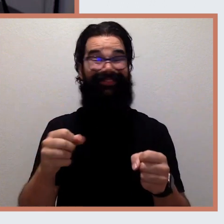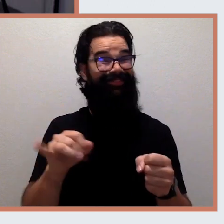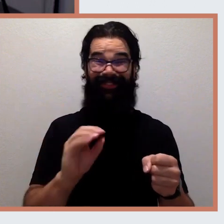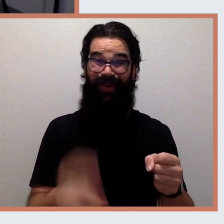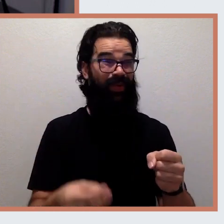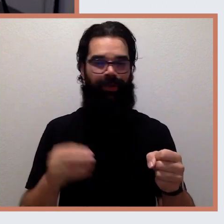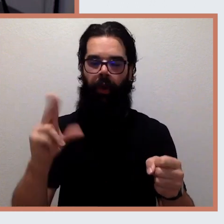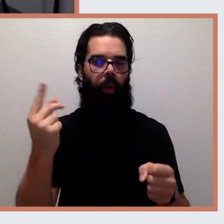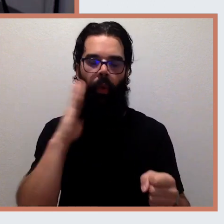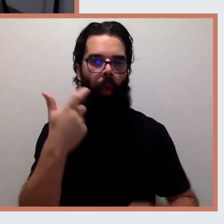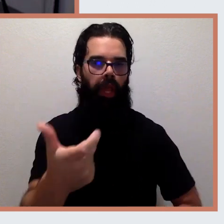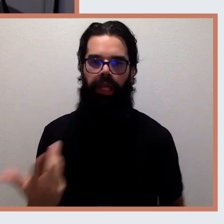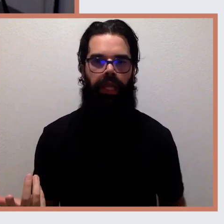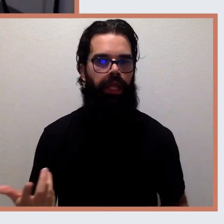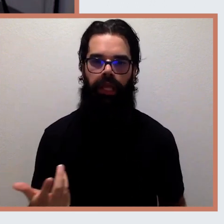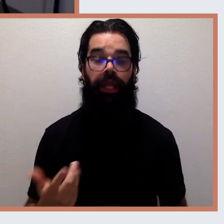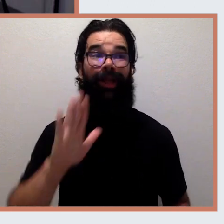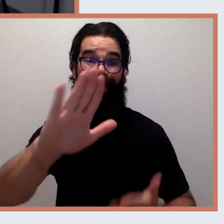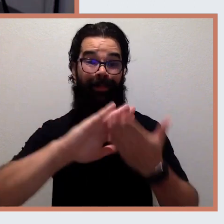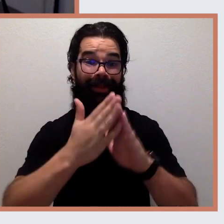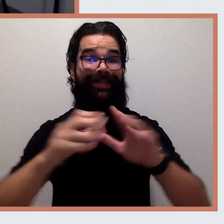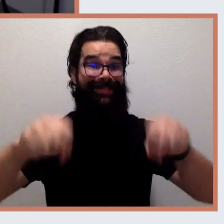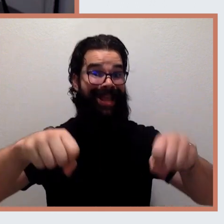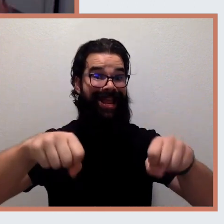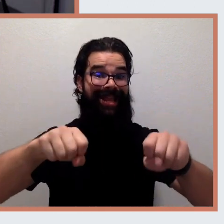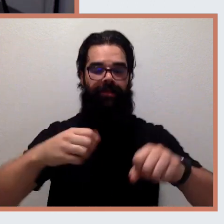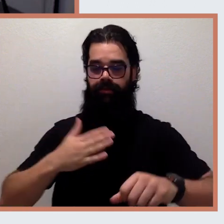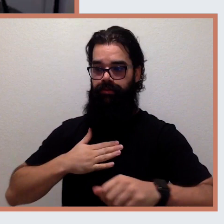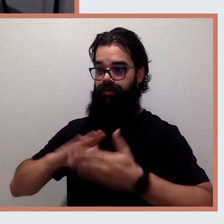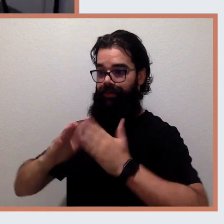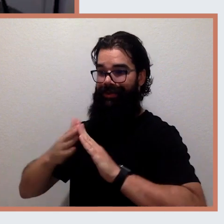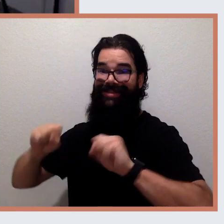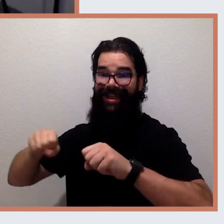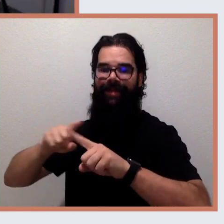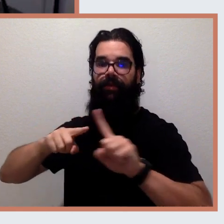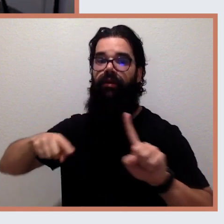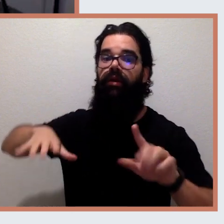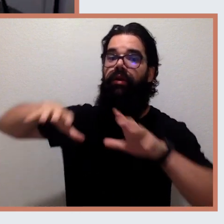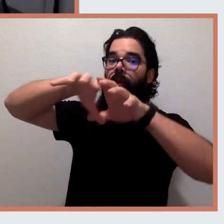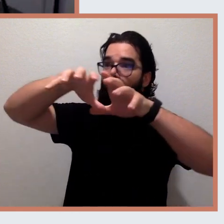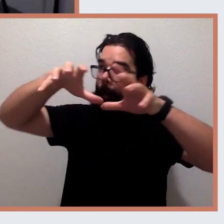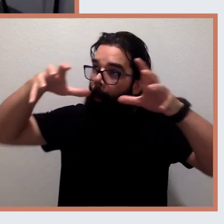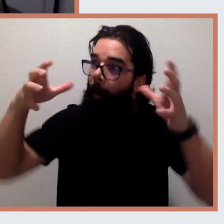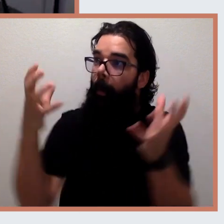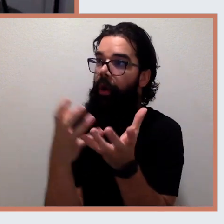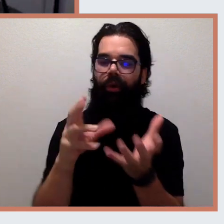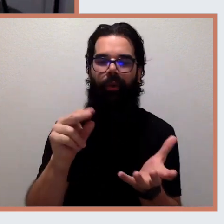you got to put some familiar faces in there, otherwise, no one's going to watch it. Your small, your community will watch it, like my Afghan community will watch it,